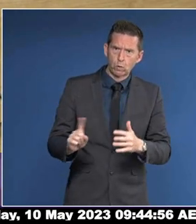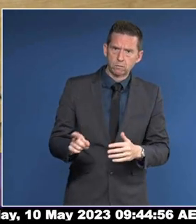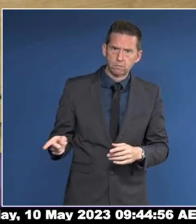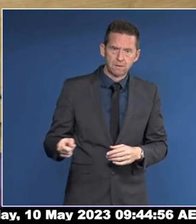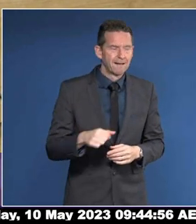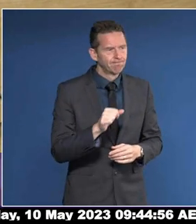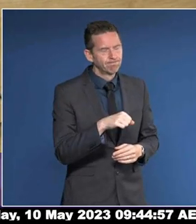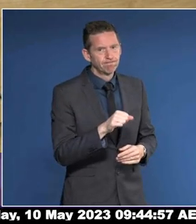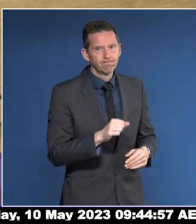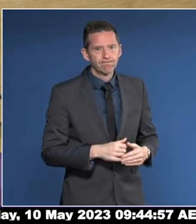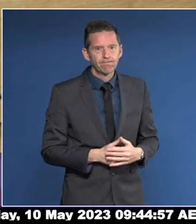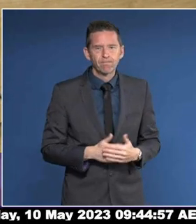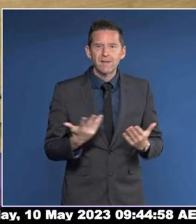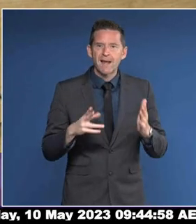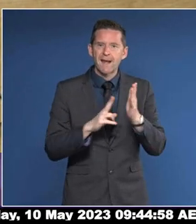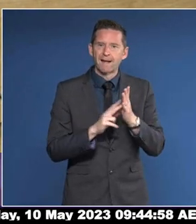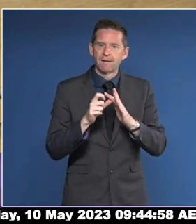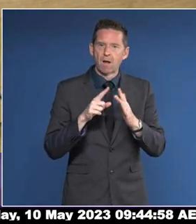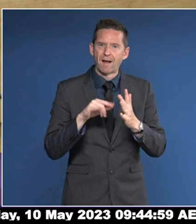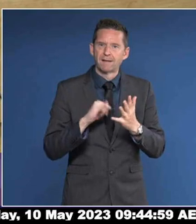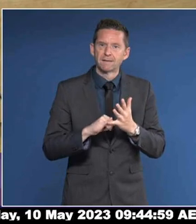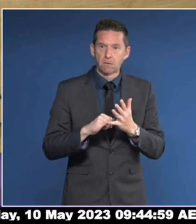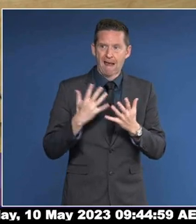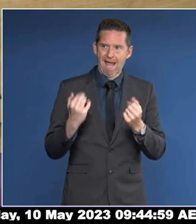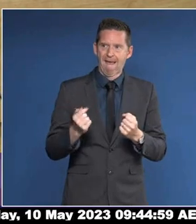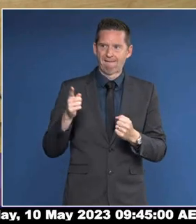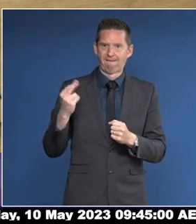So, the NDIS was available in that location at that time.